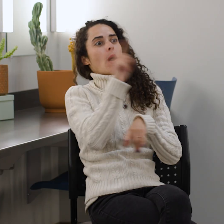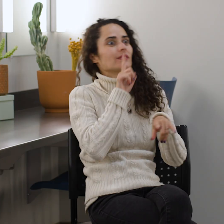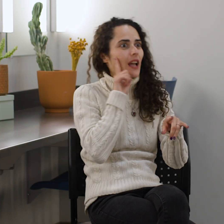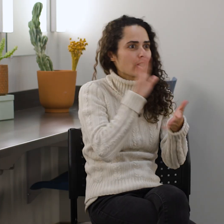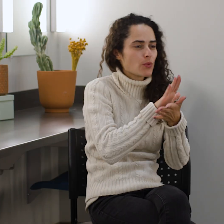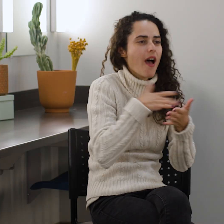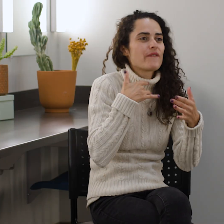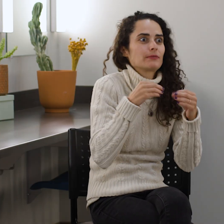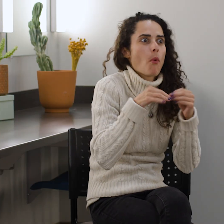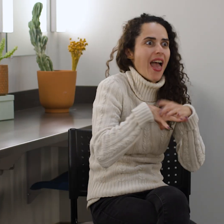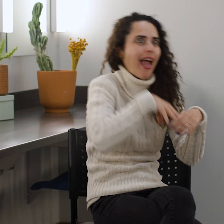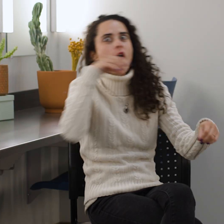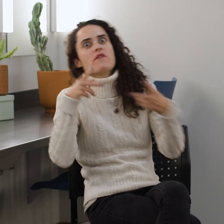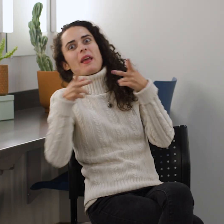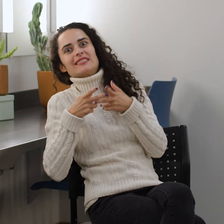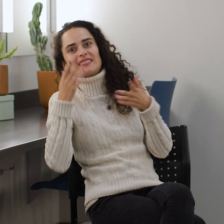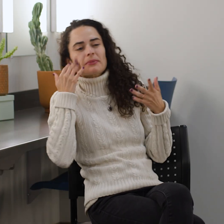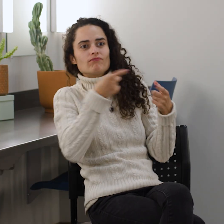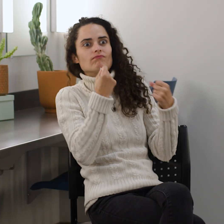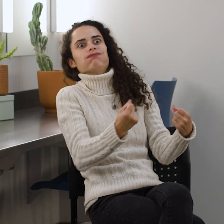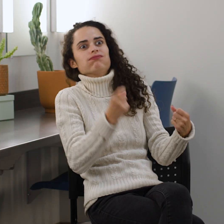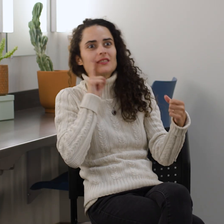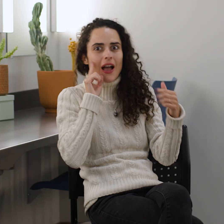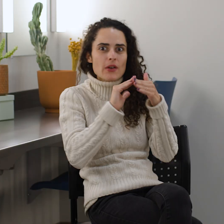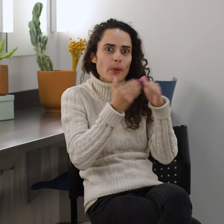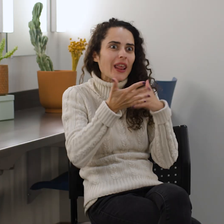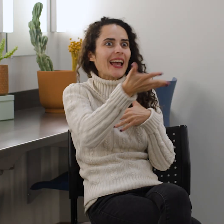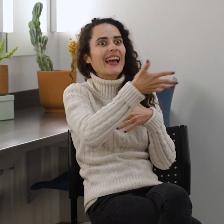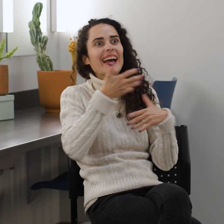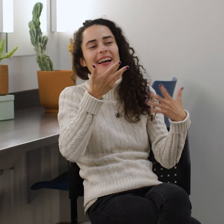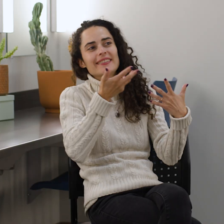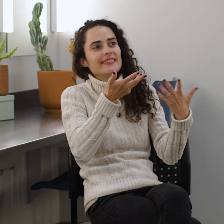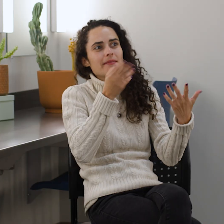Then, when I went to a Deaf institute, I felt even more out of place because the Deaf community there was so strong.